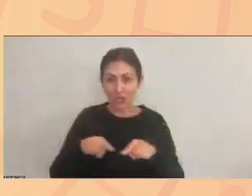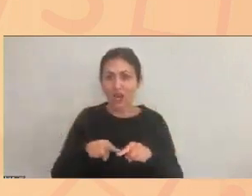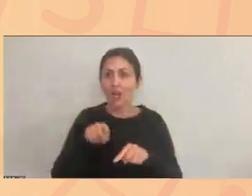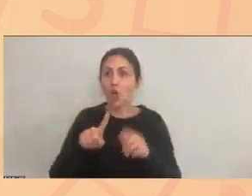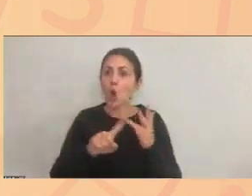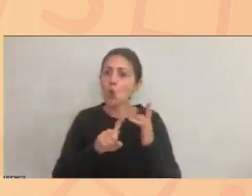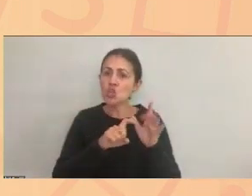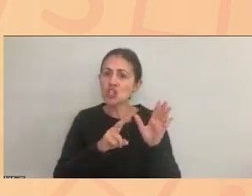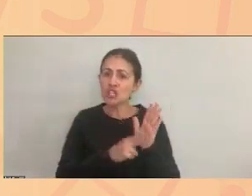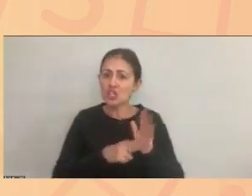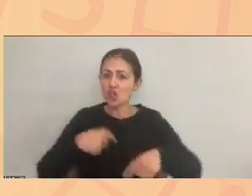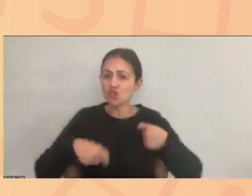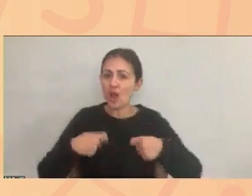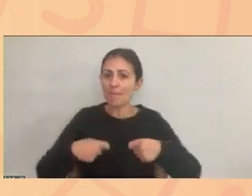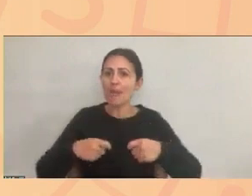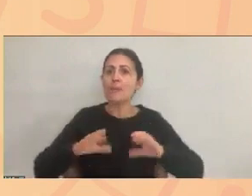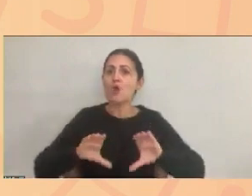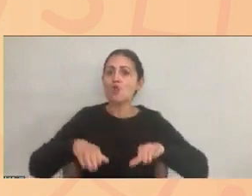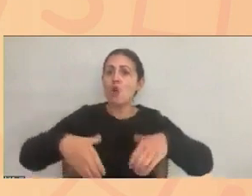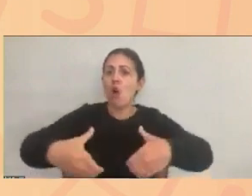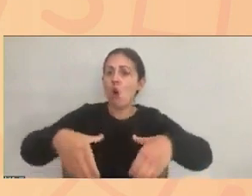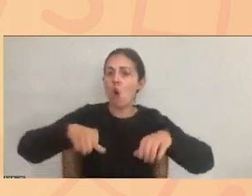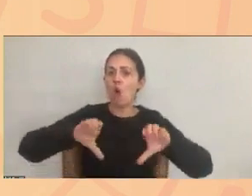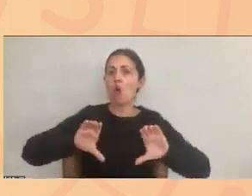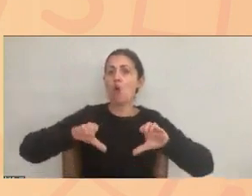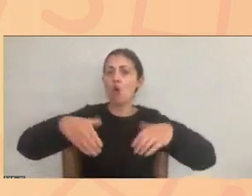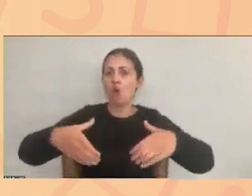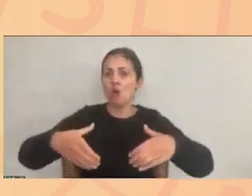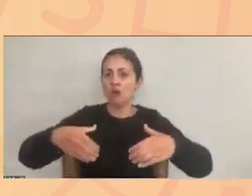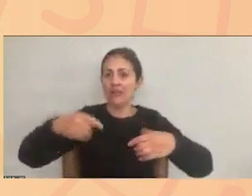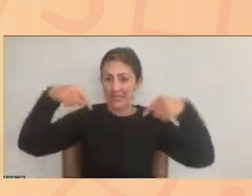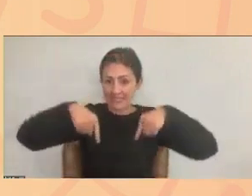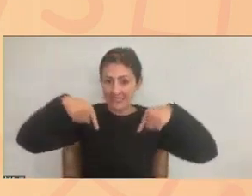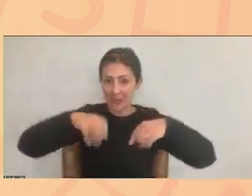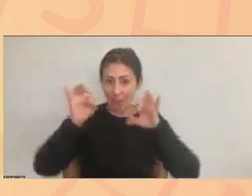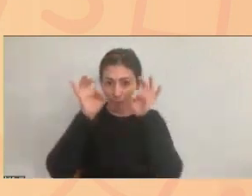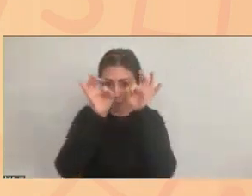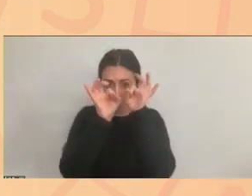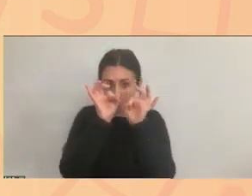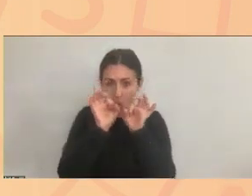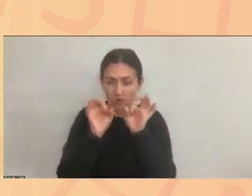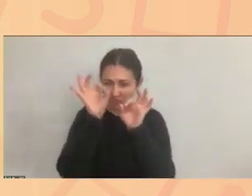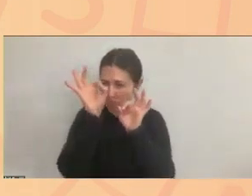When you roll it around, it's a flat drum filled with small ball bearings. And as they roll around on the skin,